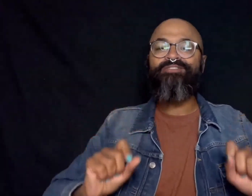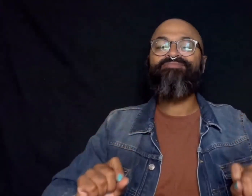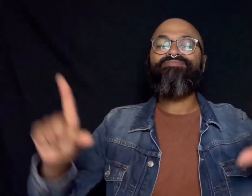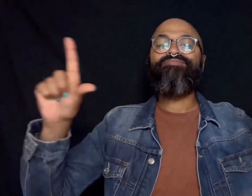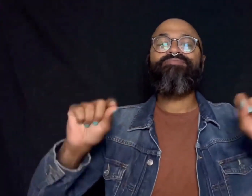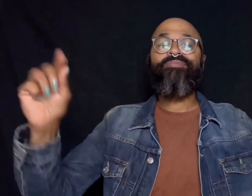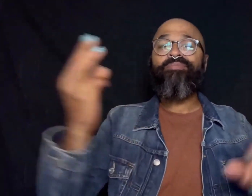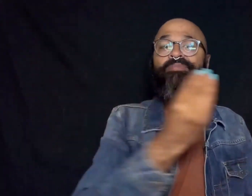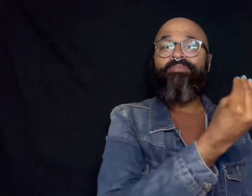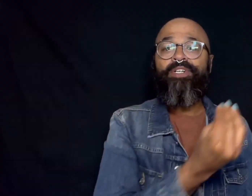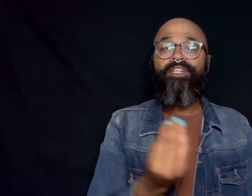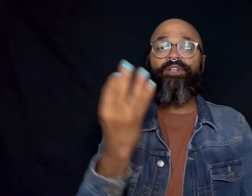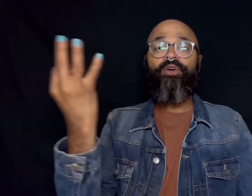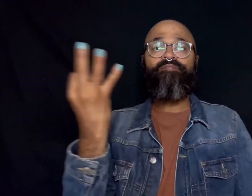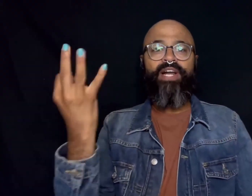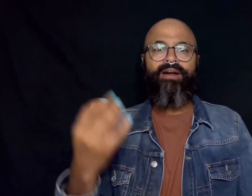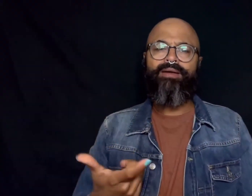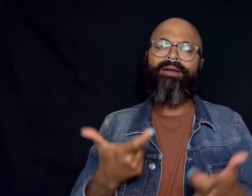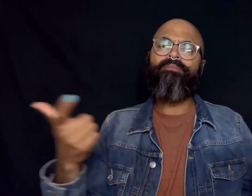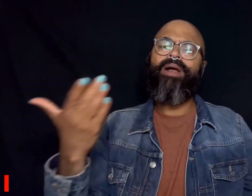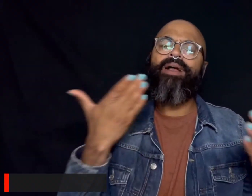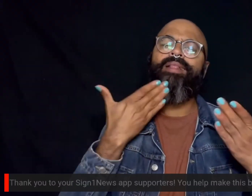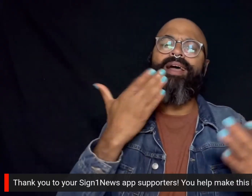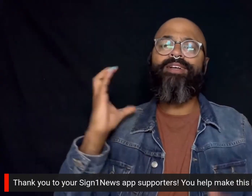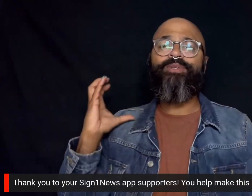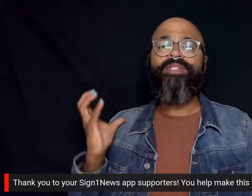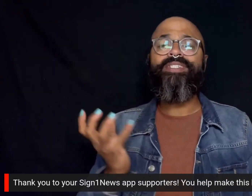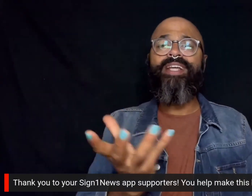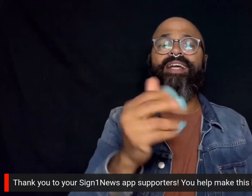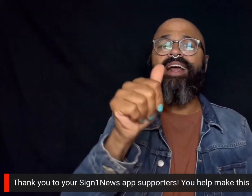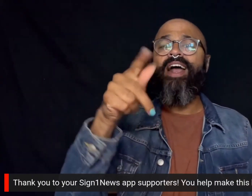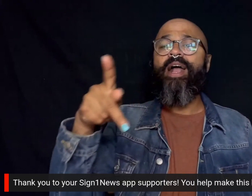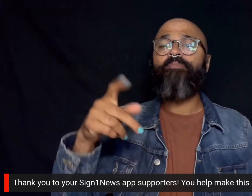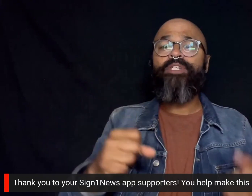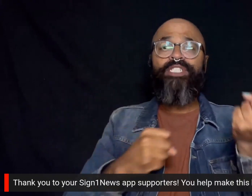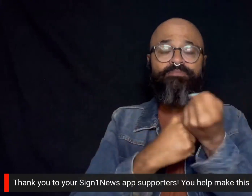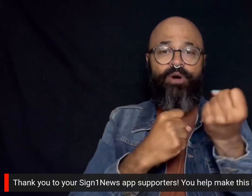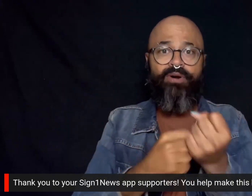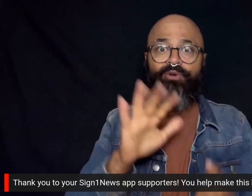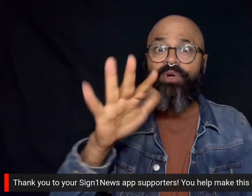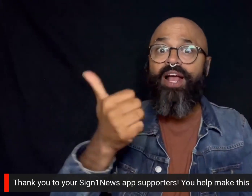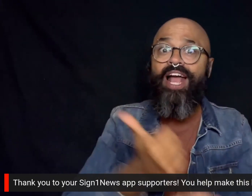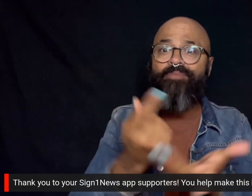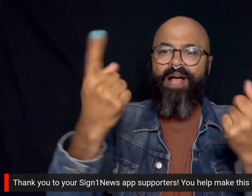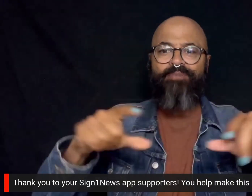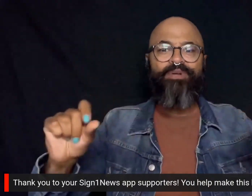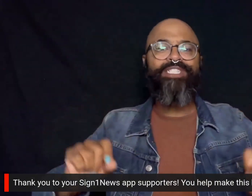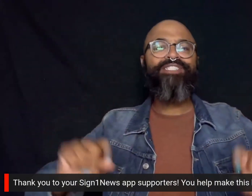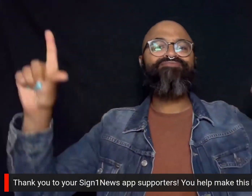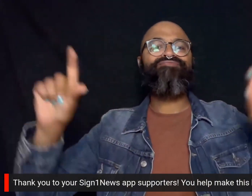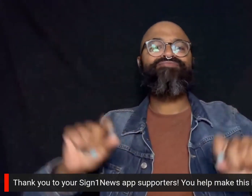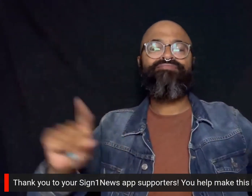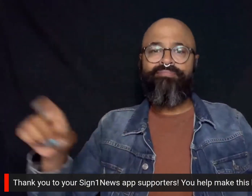Sign one. News will be broadcasting updates Monday through Friday. A big thank you to our sign One News app supporters. You help make this broadcast happen.